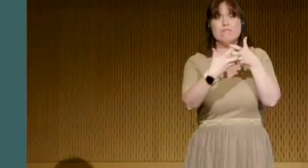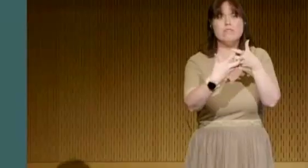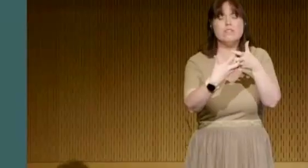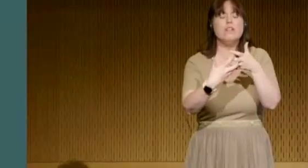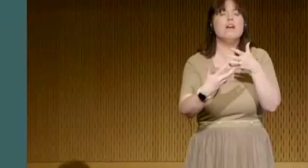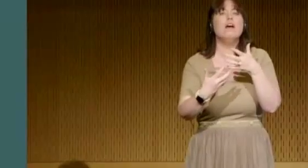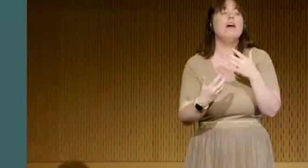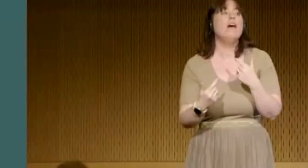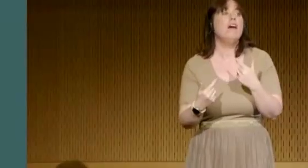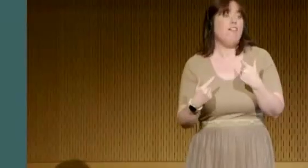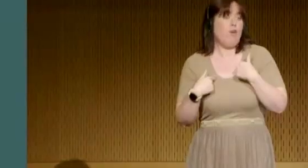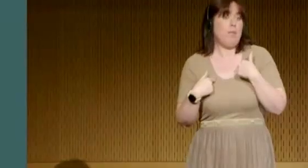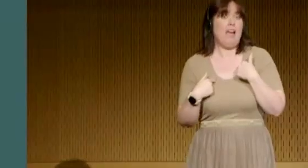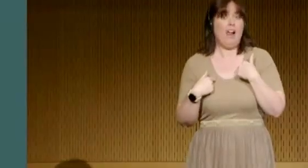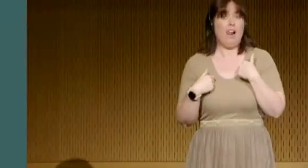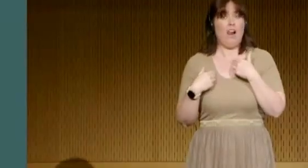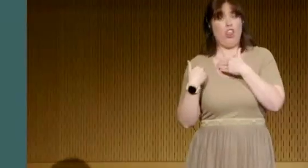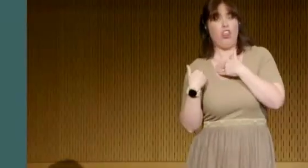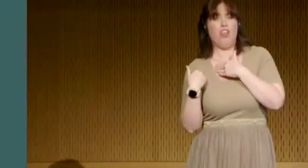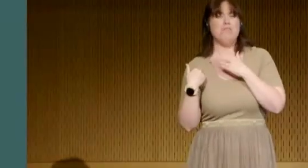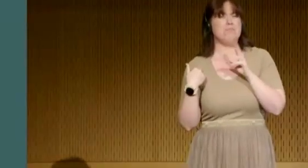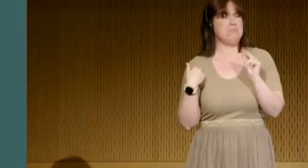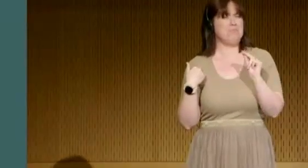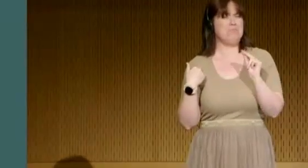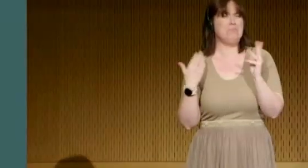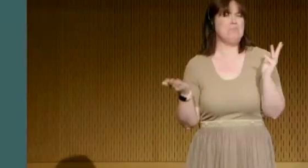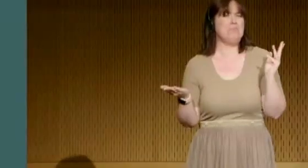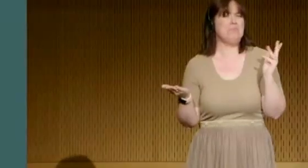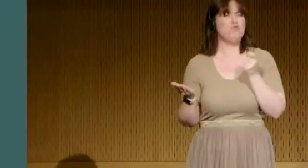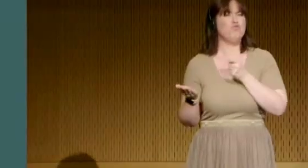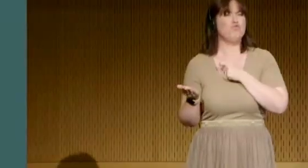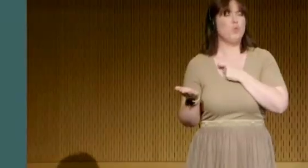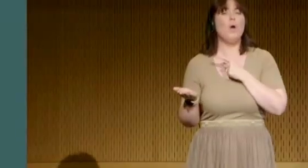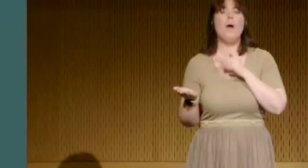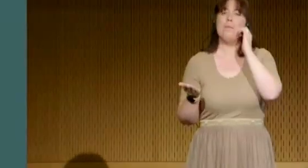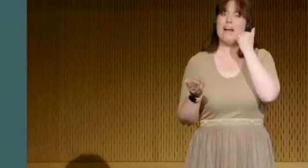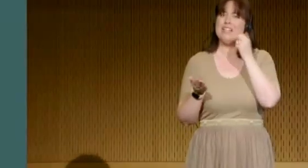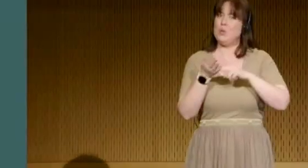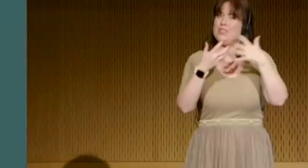I would say a hugely time-consuming process but I have to say that's by using technology tools. So